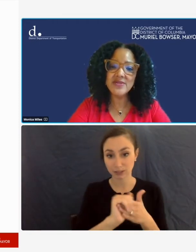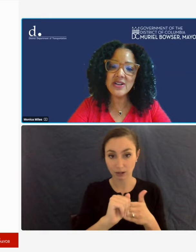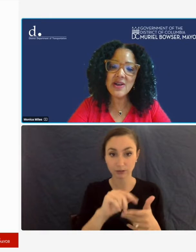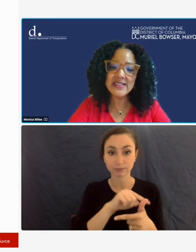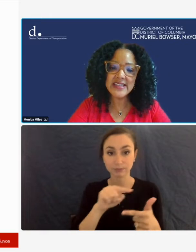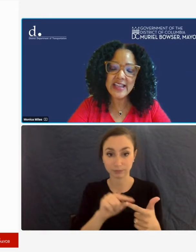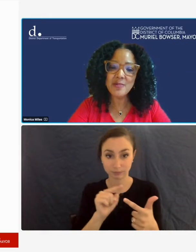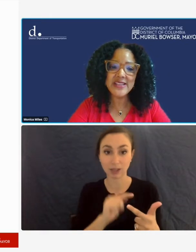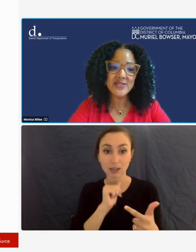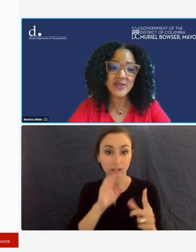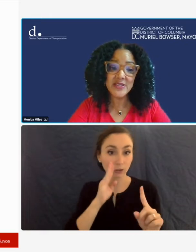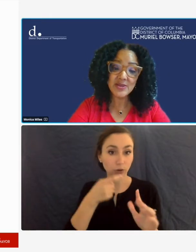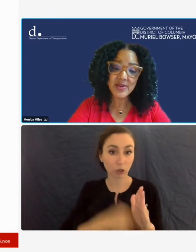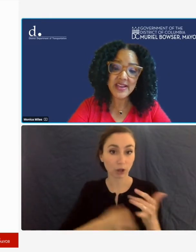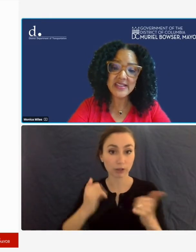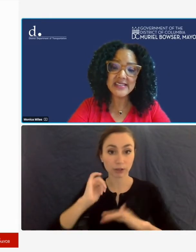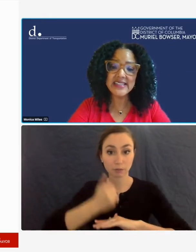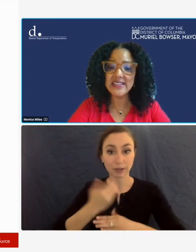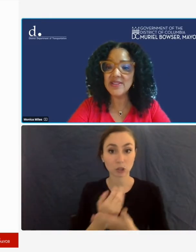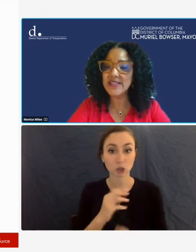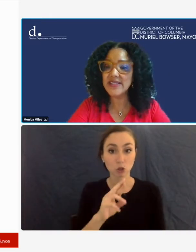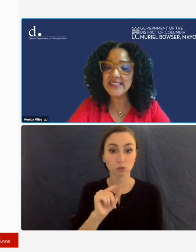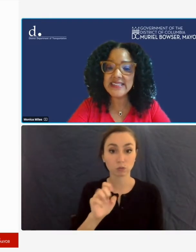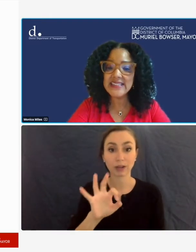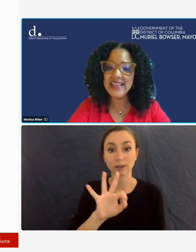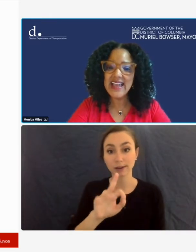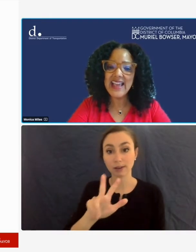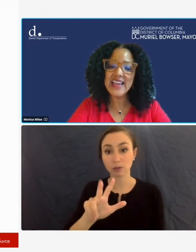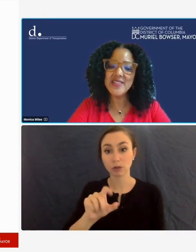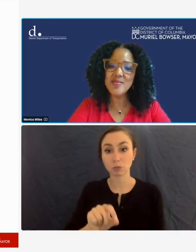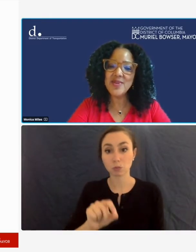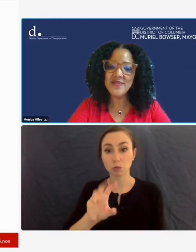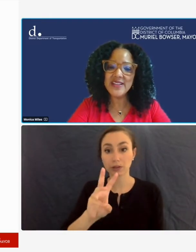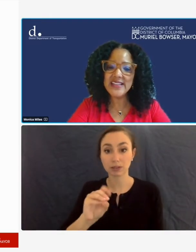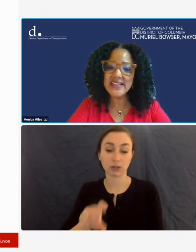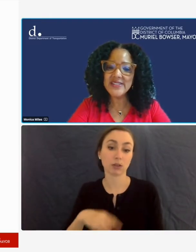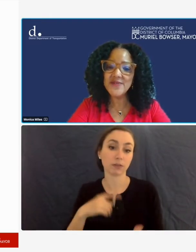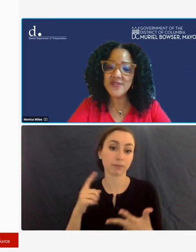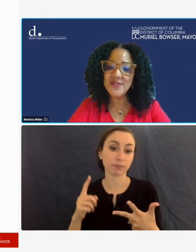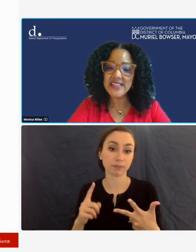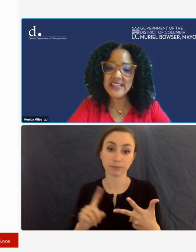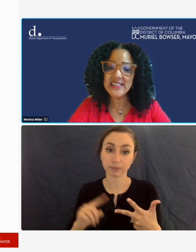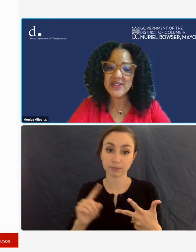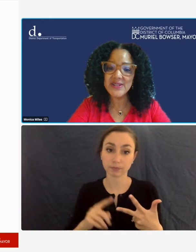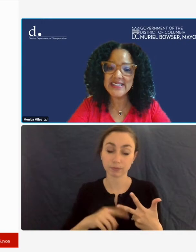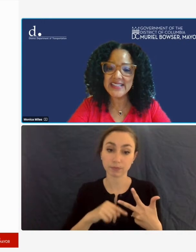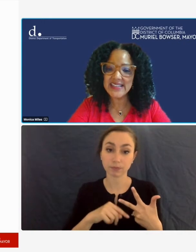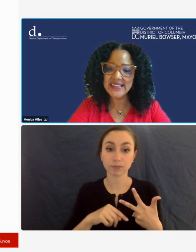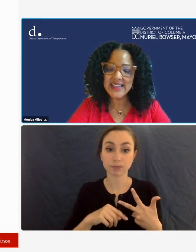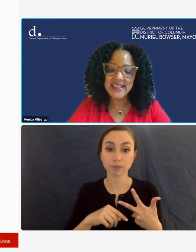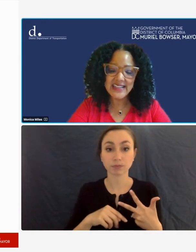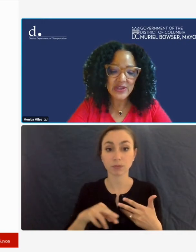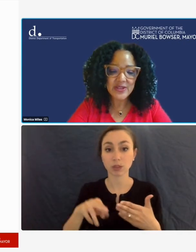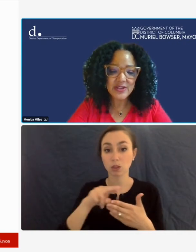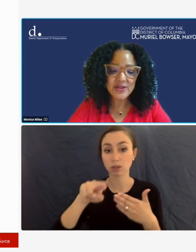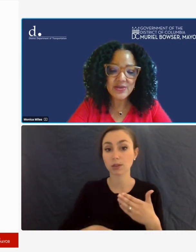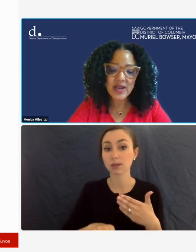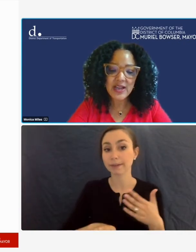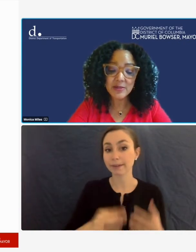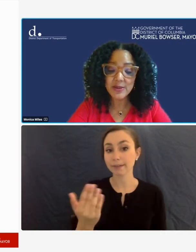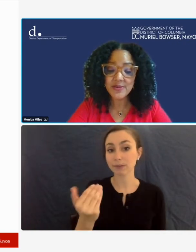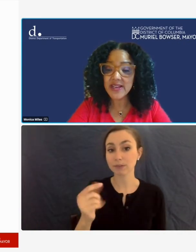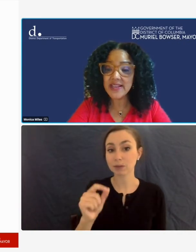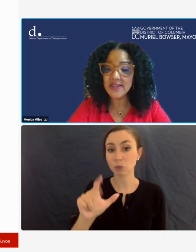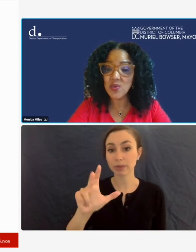cost now based on this new rate is 93.60 and the profit is 1536. so the new um loaded rate is 1